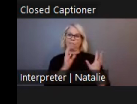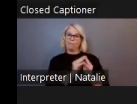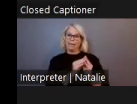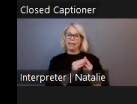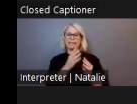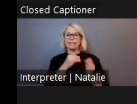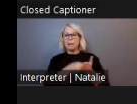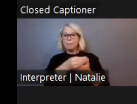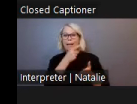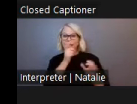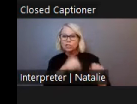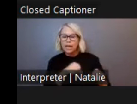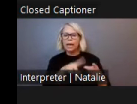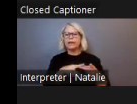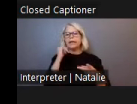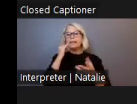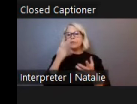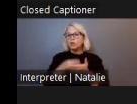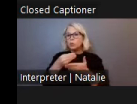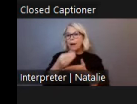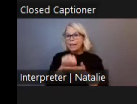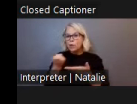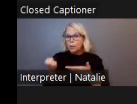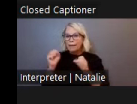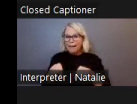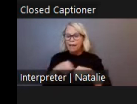If you want to buy equipment, you can do that.